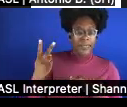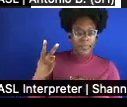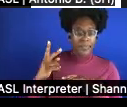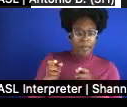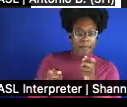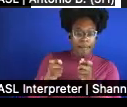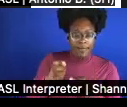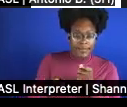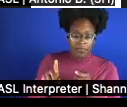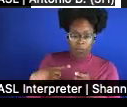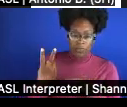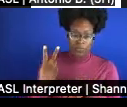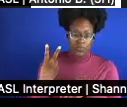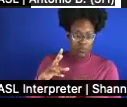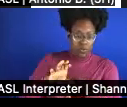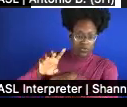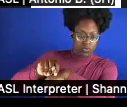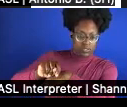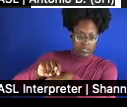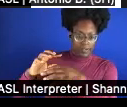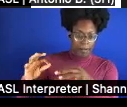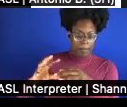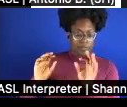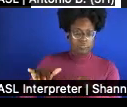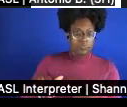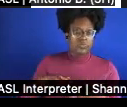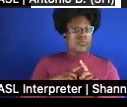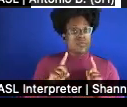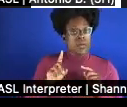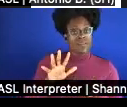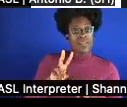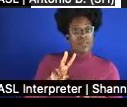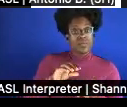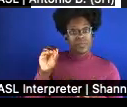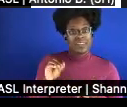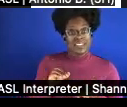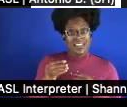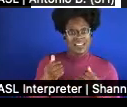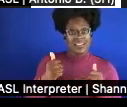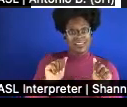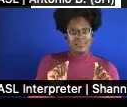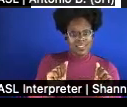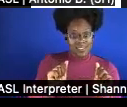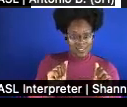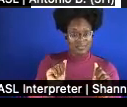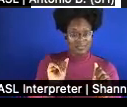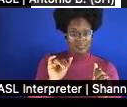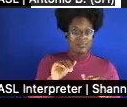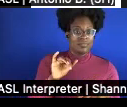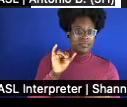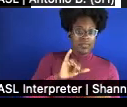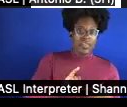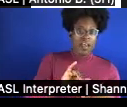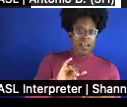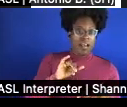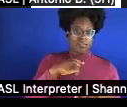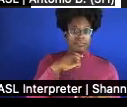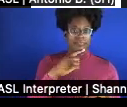comments were only 52% attempted, whereas implicit comments were 68% attempted. What I think is worth